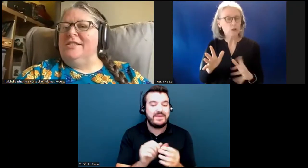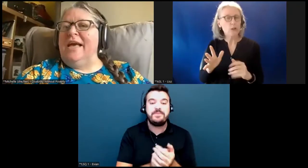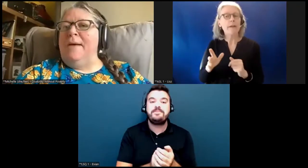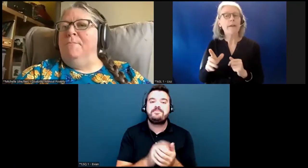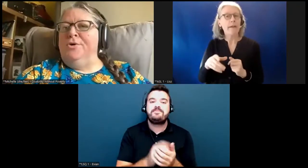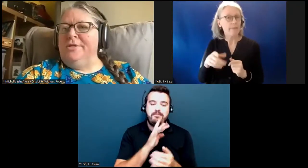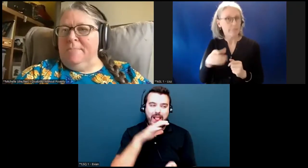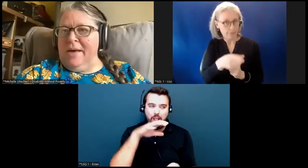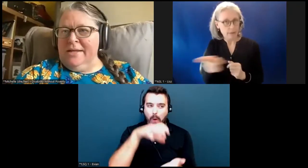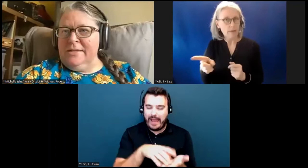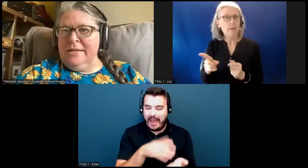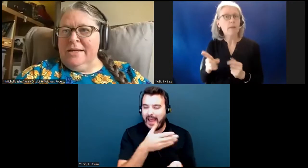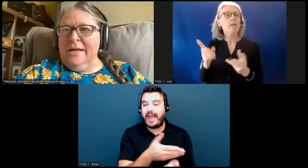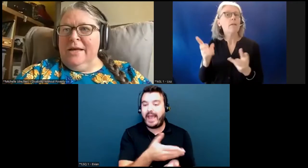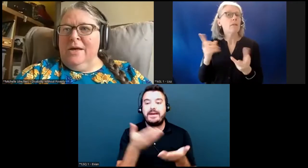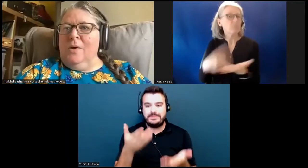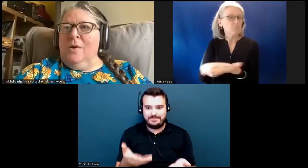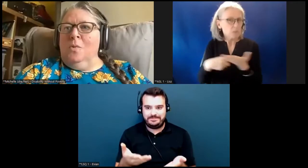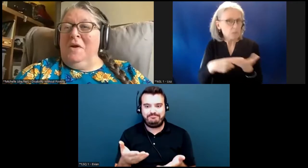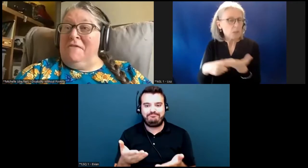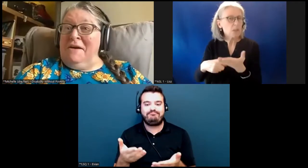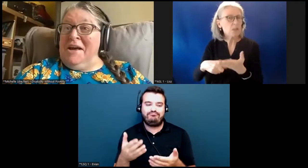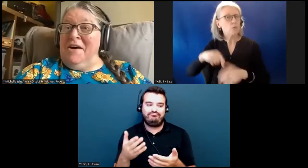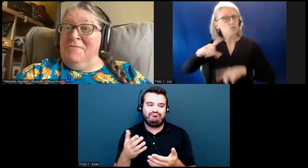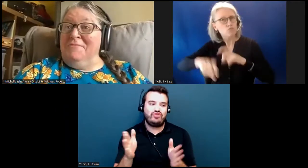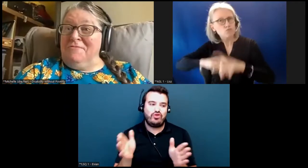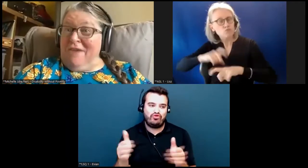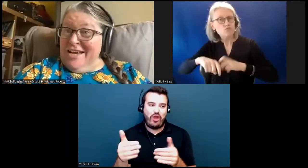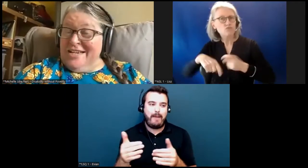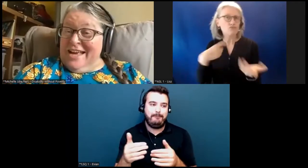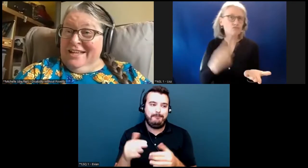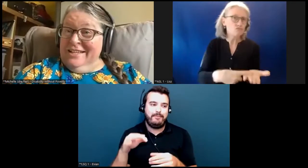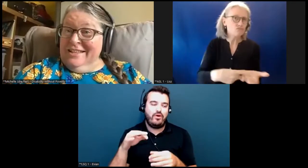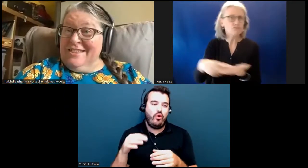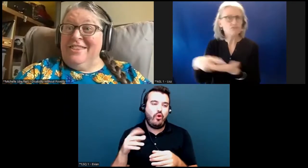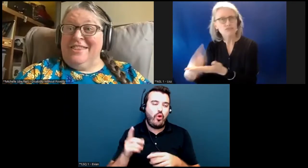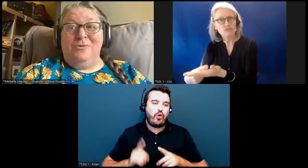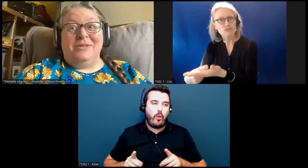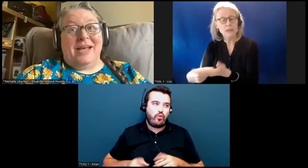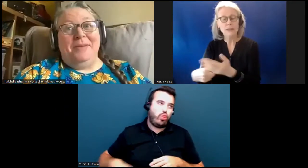TO GET MORE DEBATE. WE FOUND OUT ON FRIDAY THAT THAT WAS HAPPENING